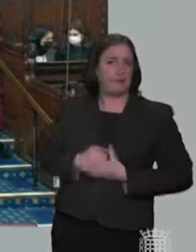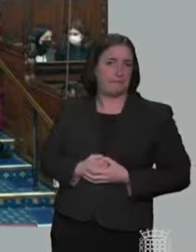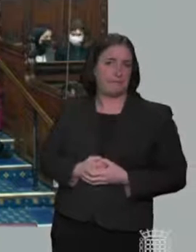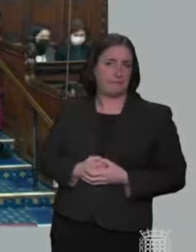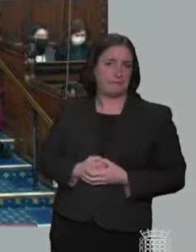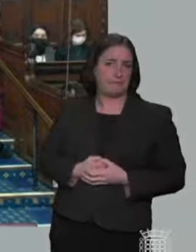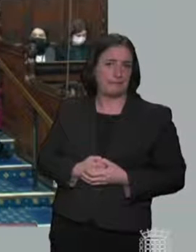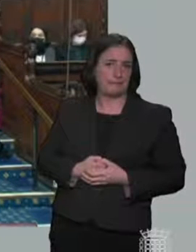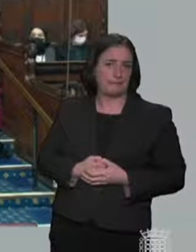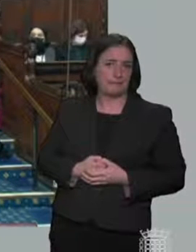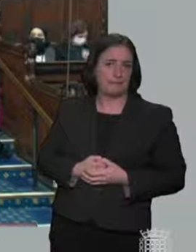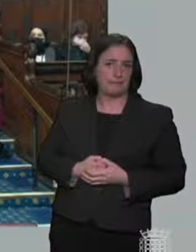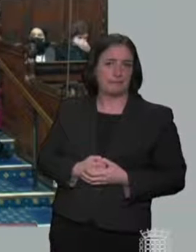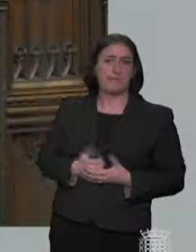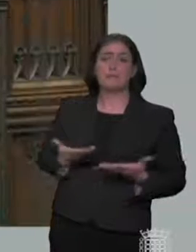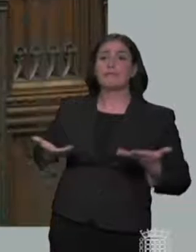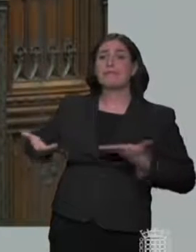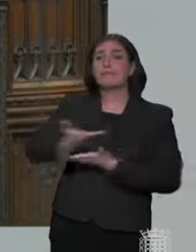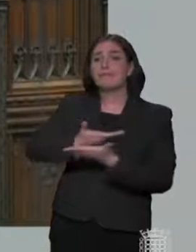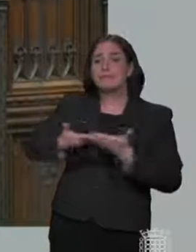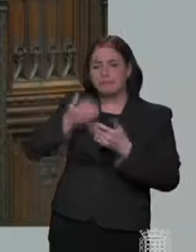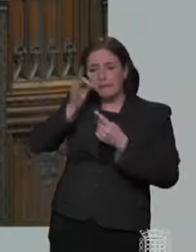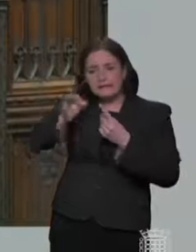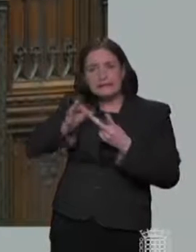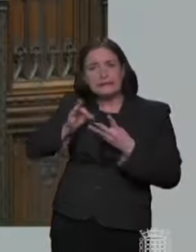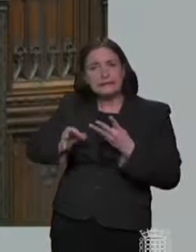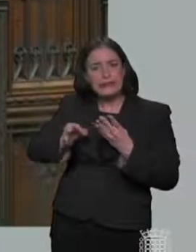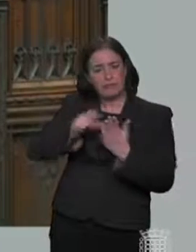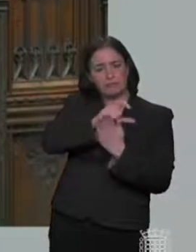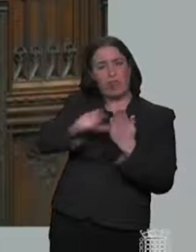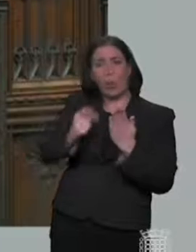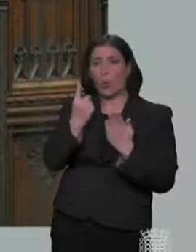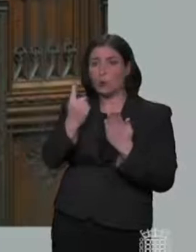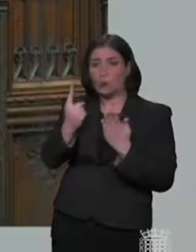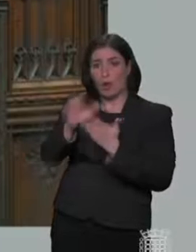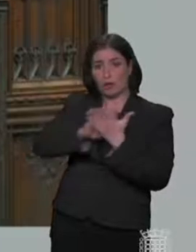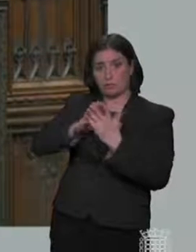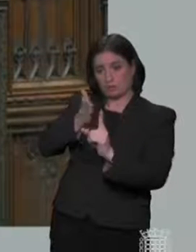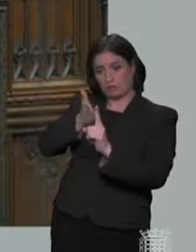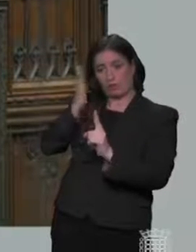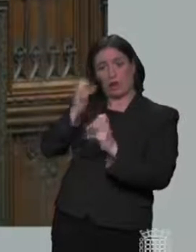to the detail of the bill clause 1 recognises bsl as a language of england